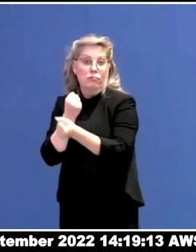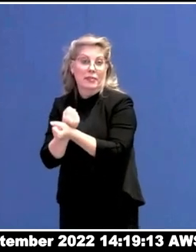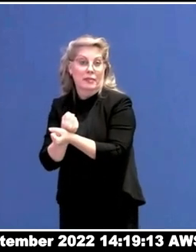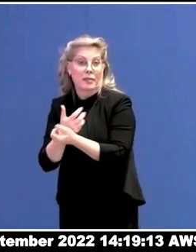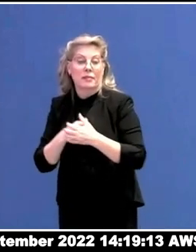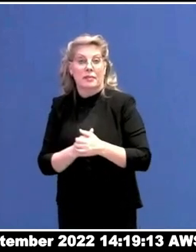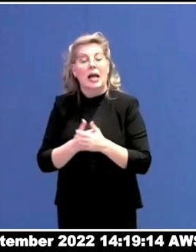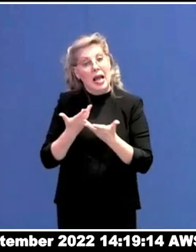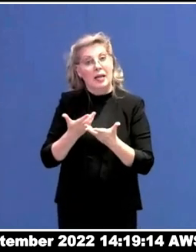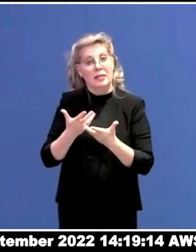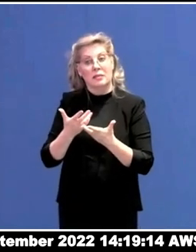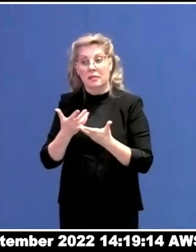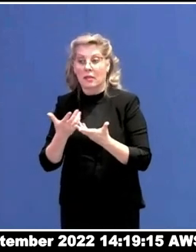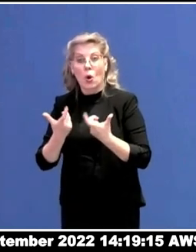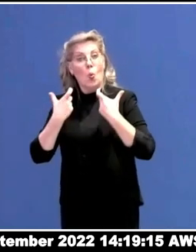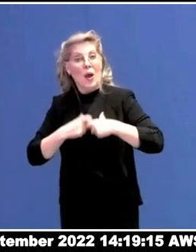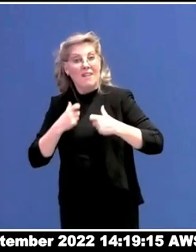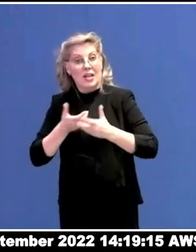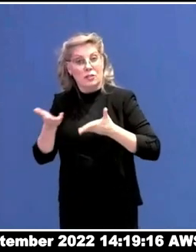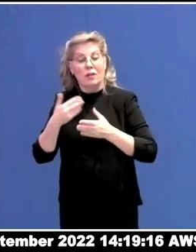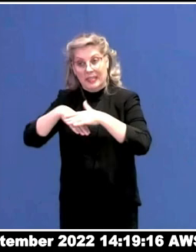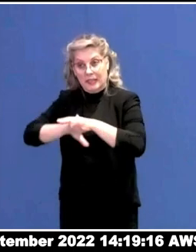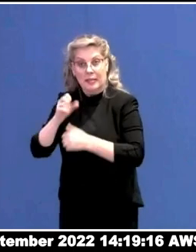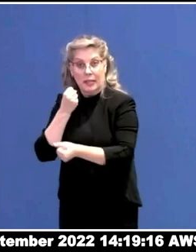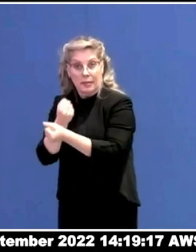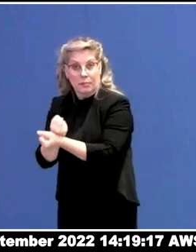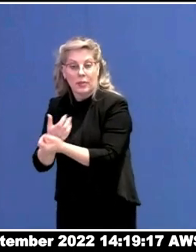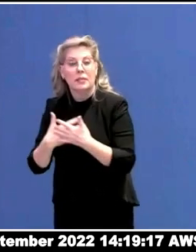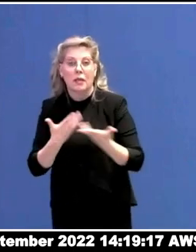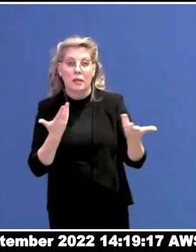We need to ensure prison and mental health staff receive, as I said, the free WHO